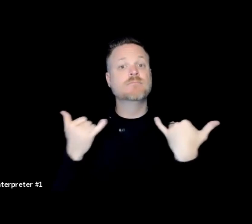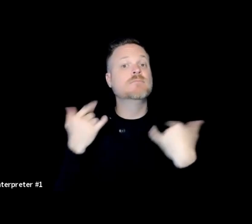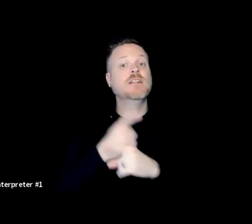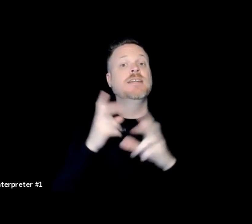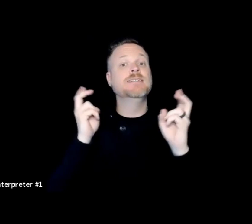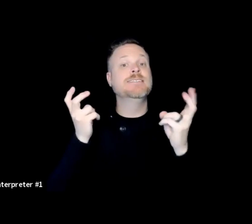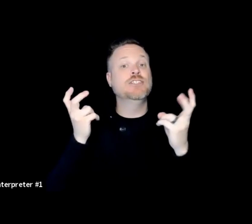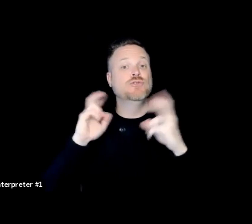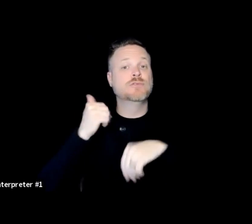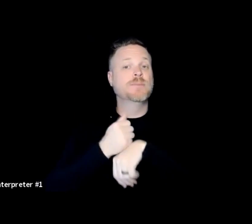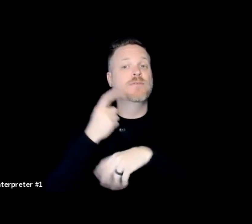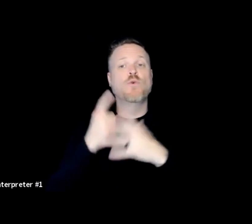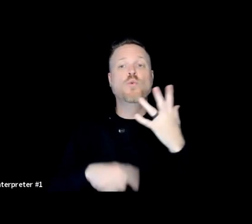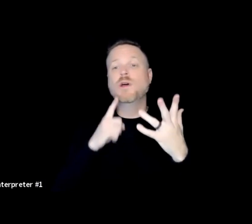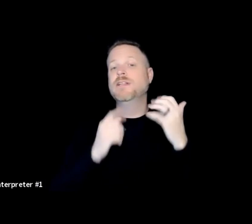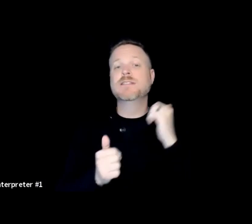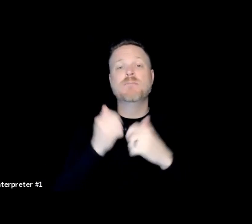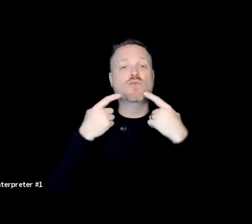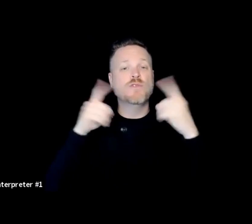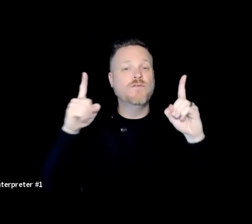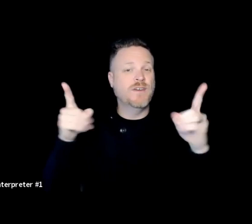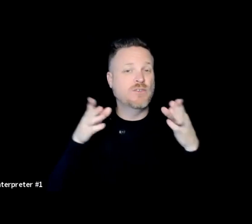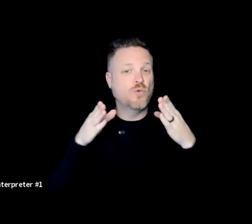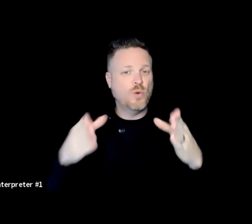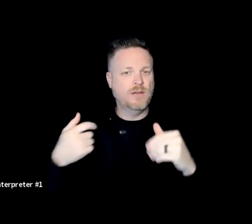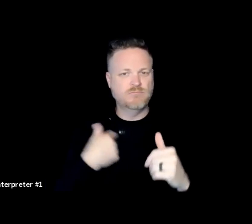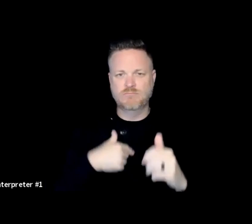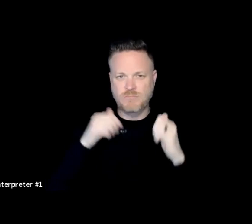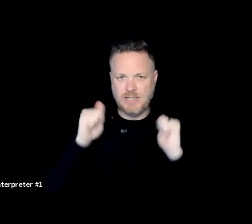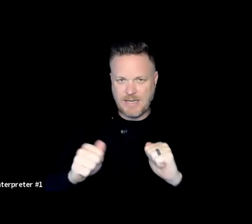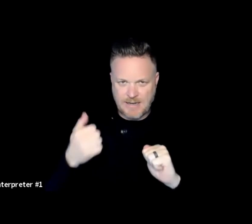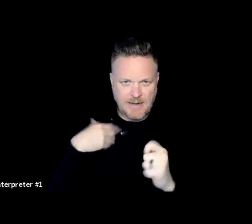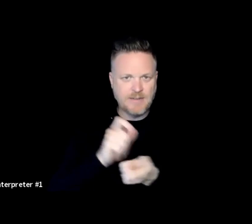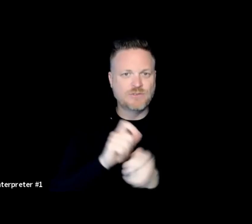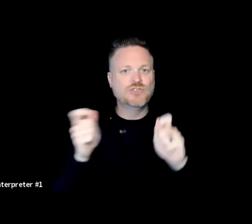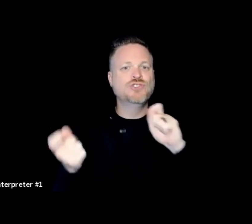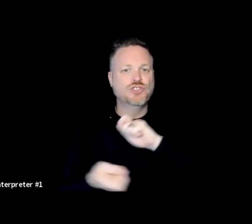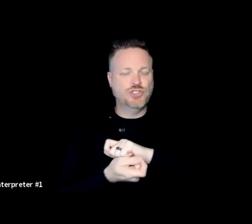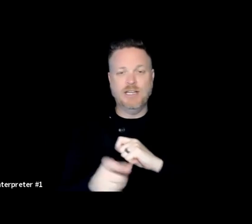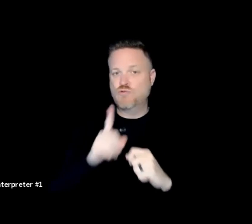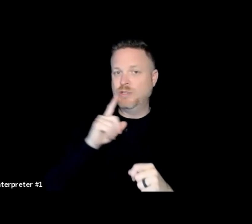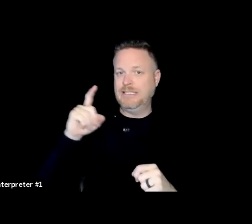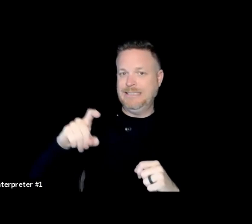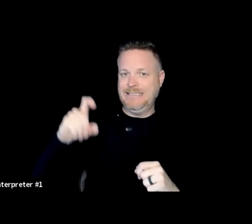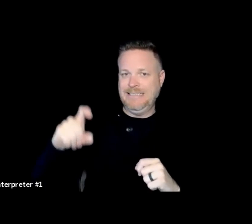as being, what is the most effective way that we can bring about change, necessary societal change